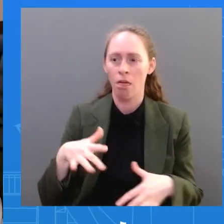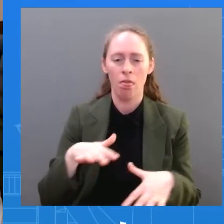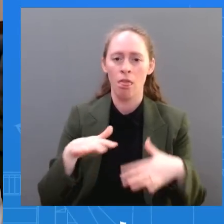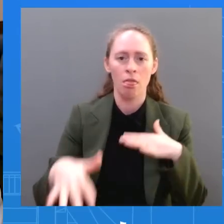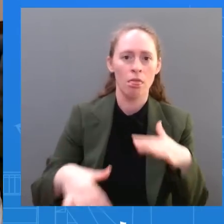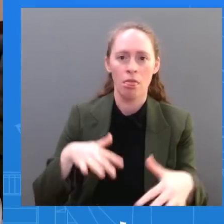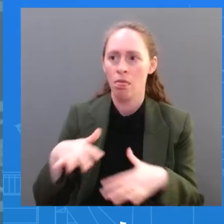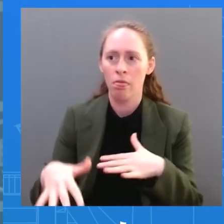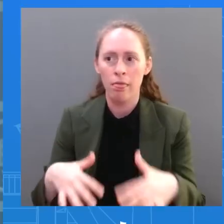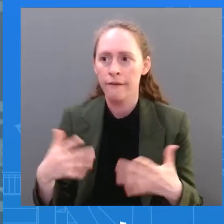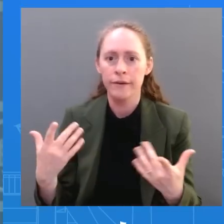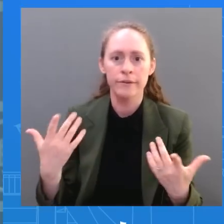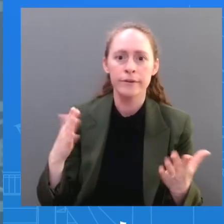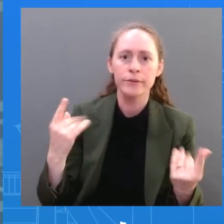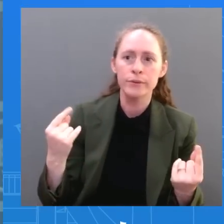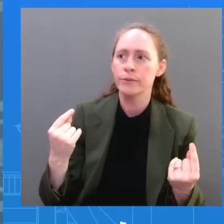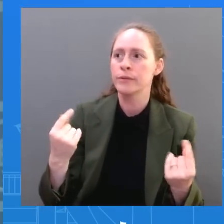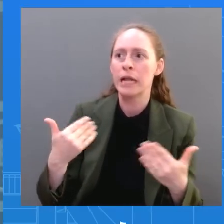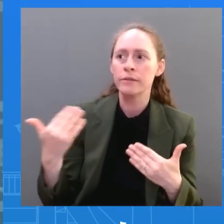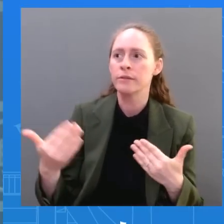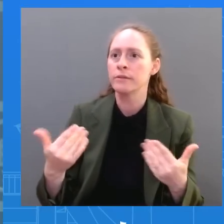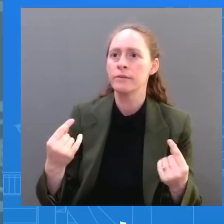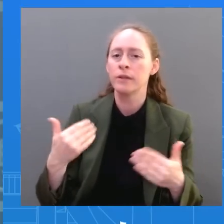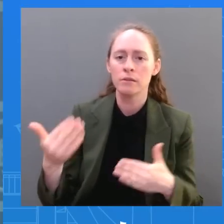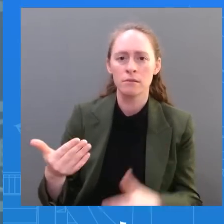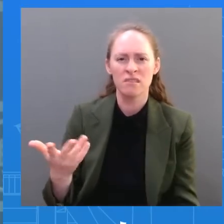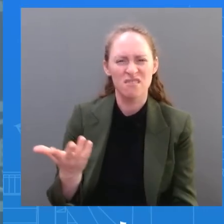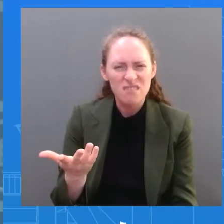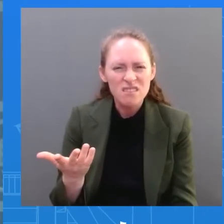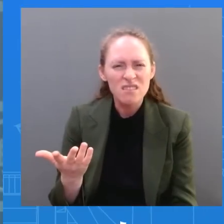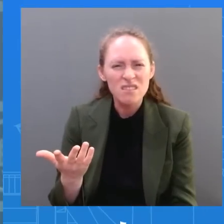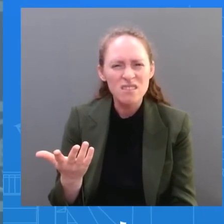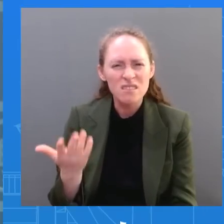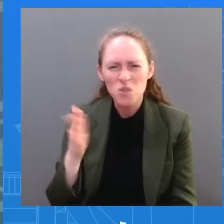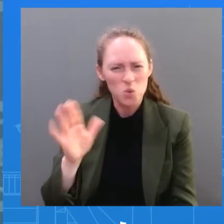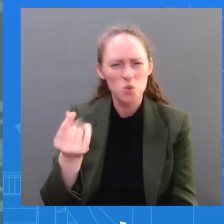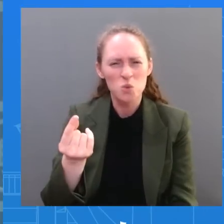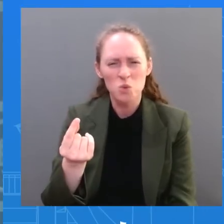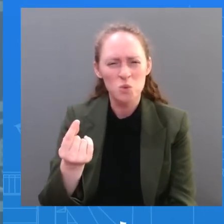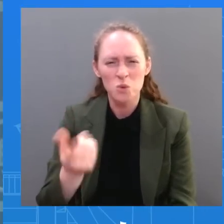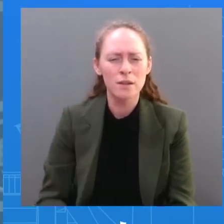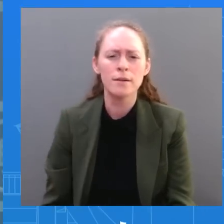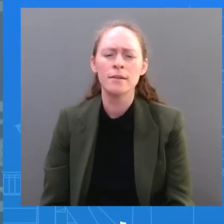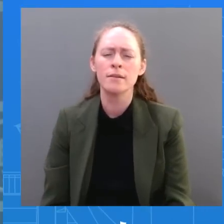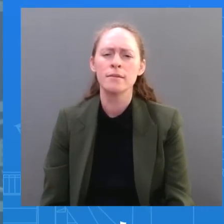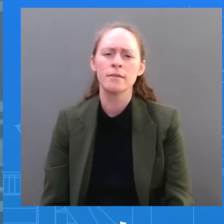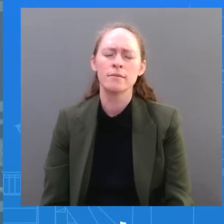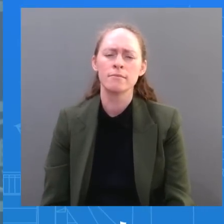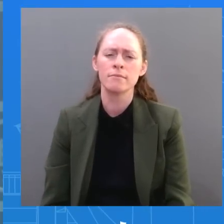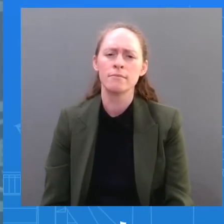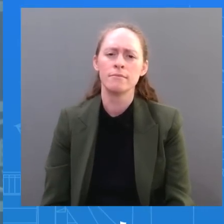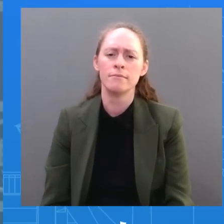Ms. Jean-Pierre: Well, I would -- I would -- look, I'll say this: We understand that the -- the frustration.